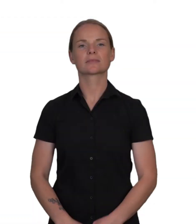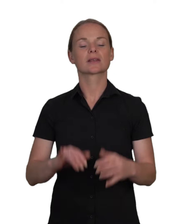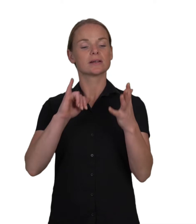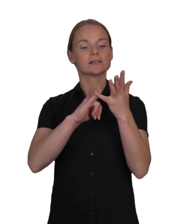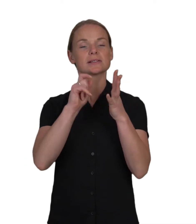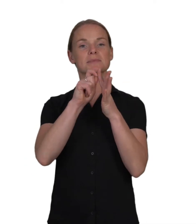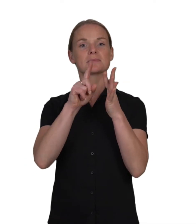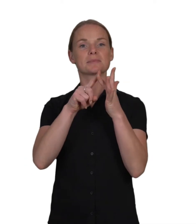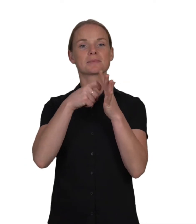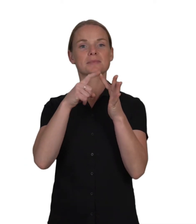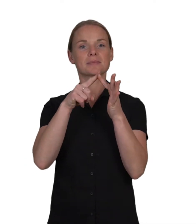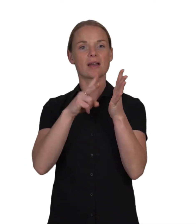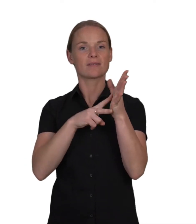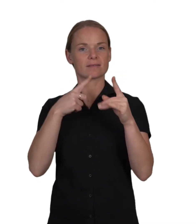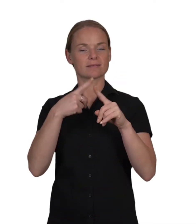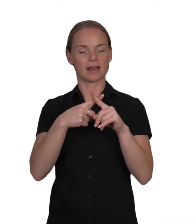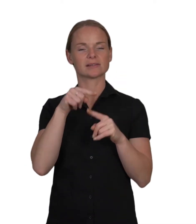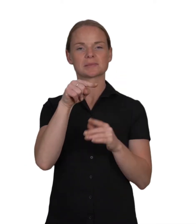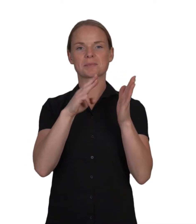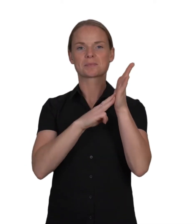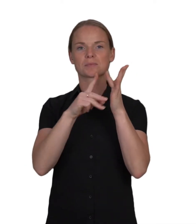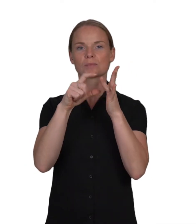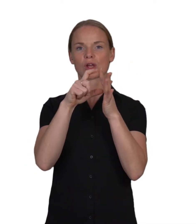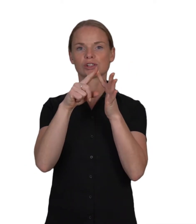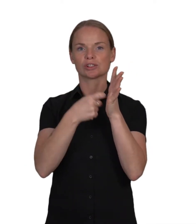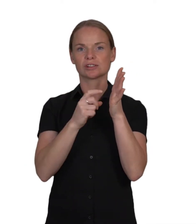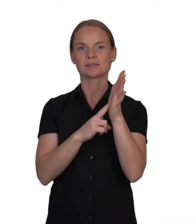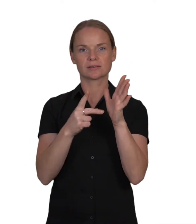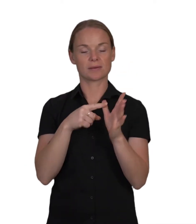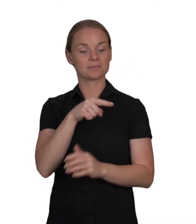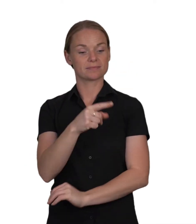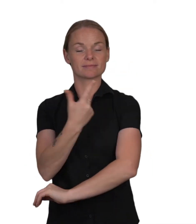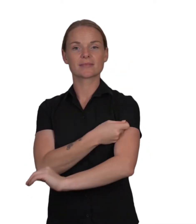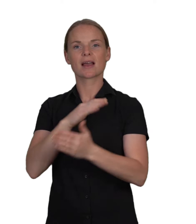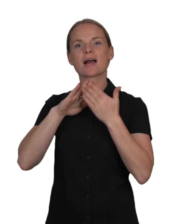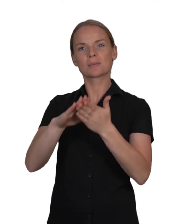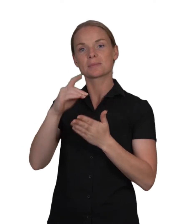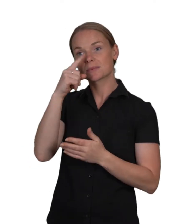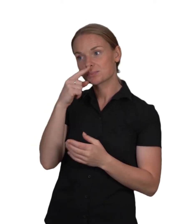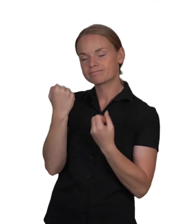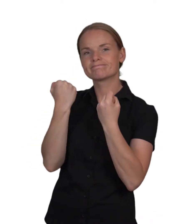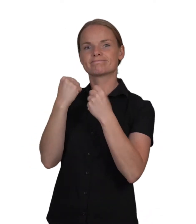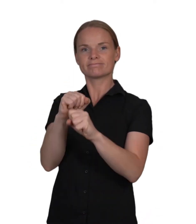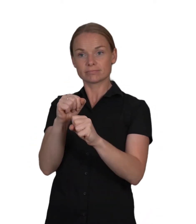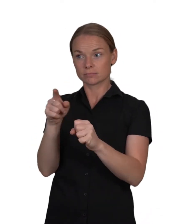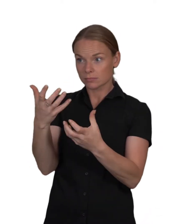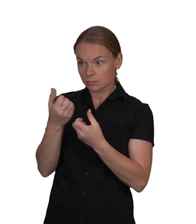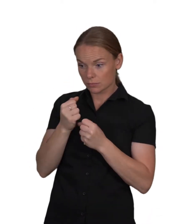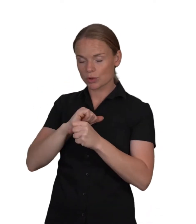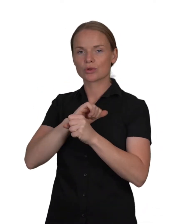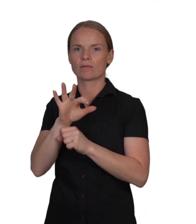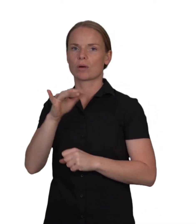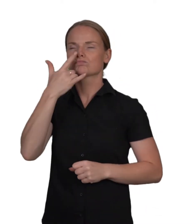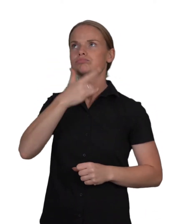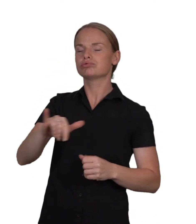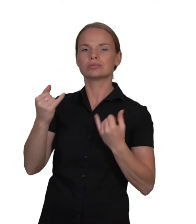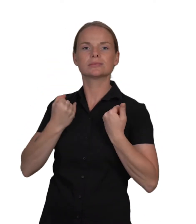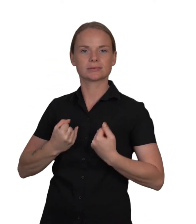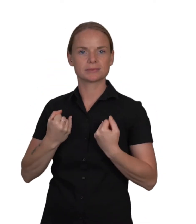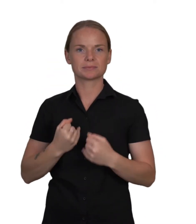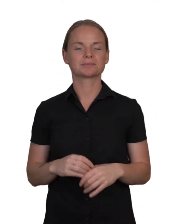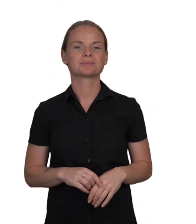Spikevax (Moderna) is a vaccine that can prevent people from becoming ill from COVID-19.